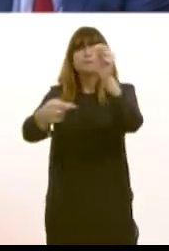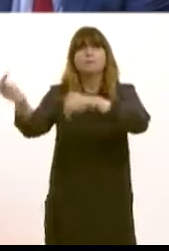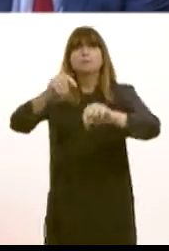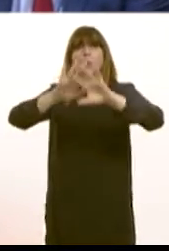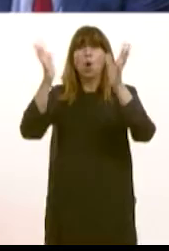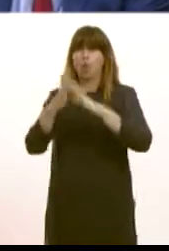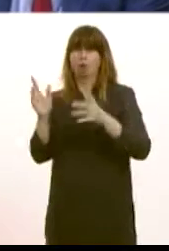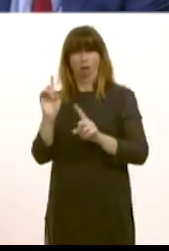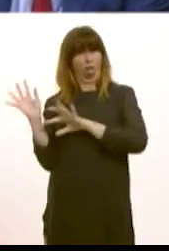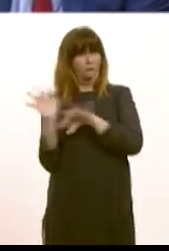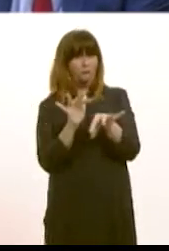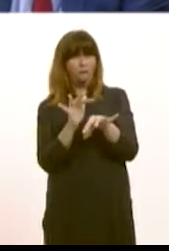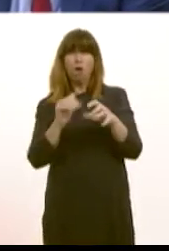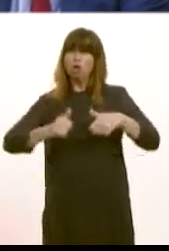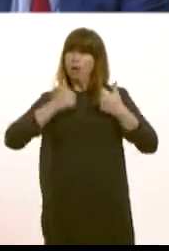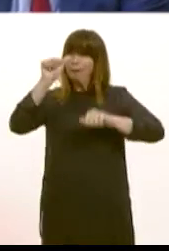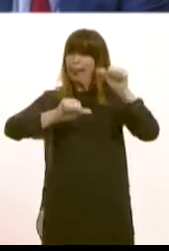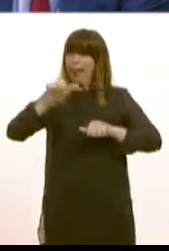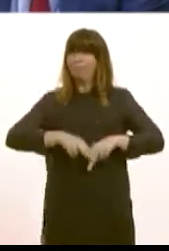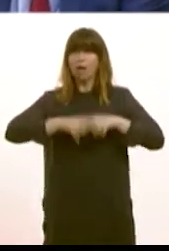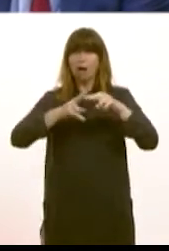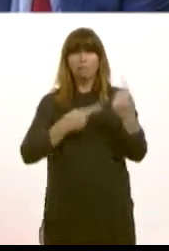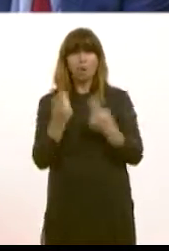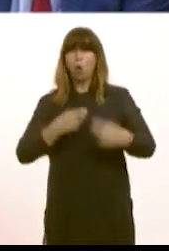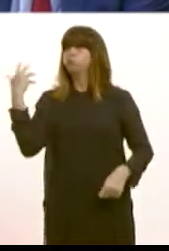The Championís League final, for example, is an enormously useful way of promoting Wales.